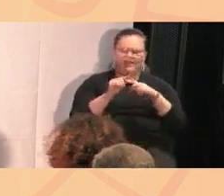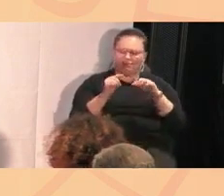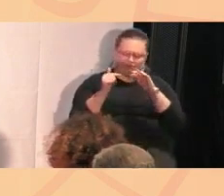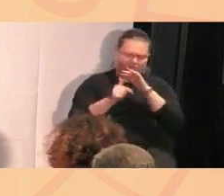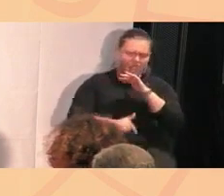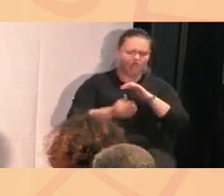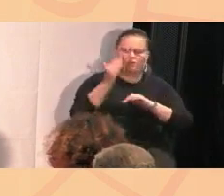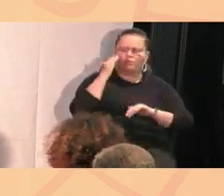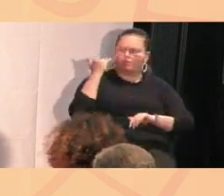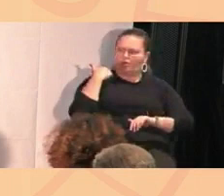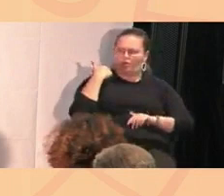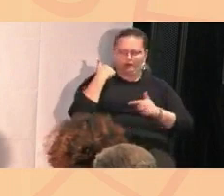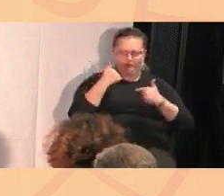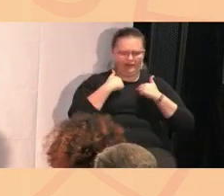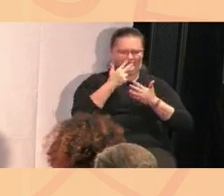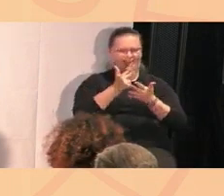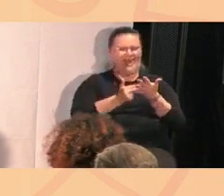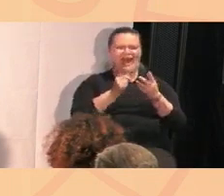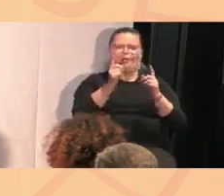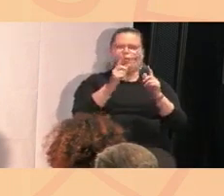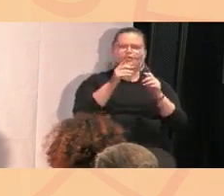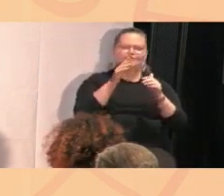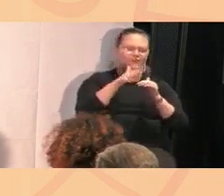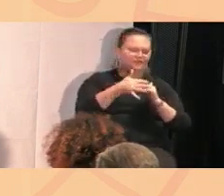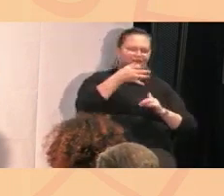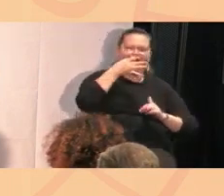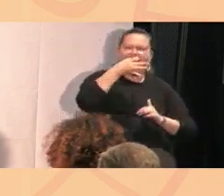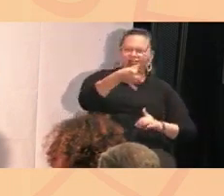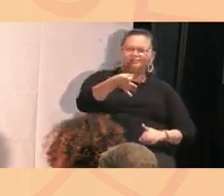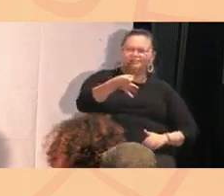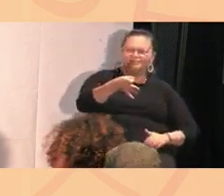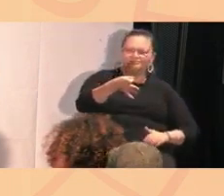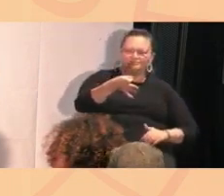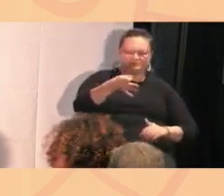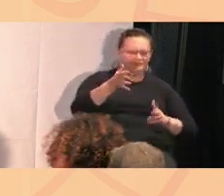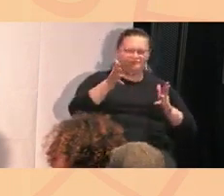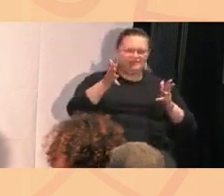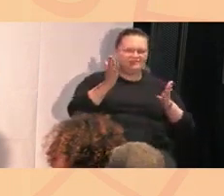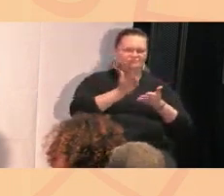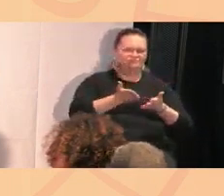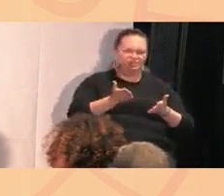And so that's why I think it's vital that we do that.